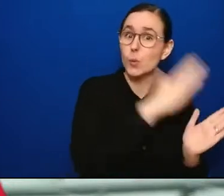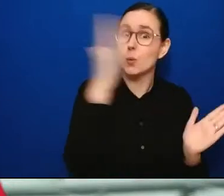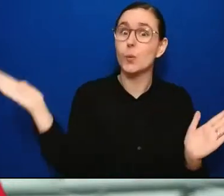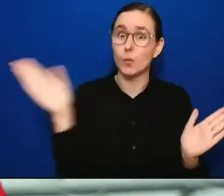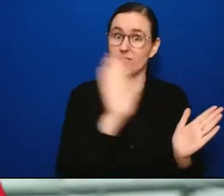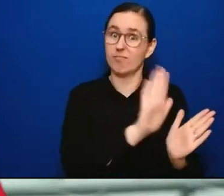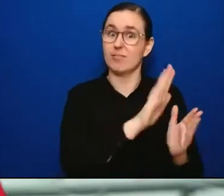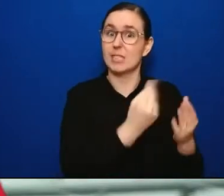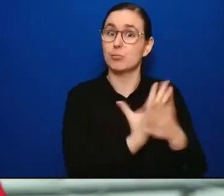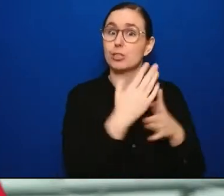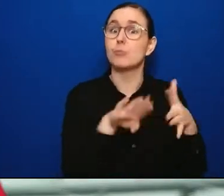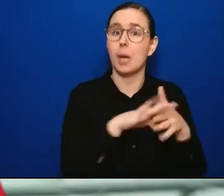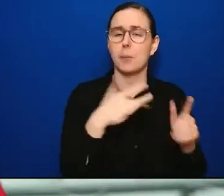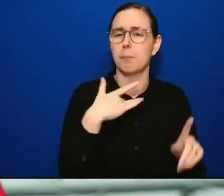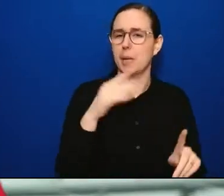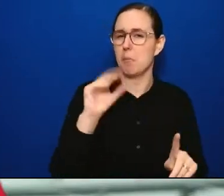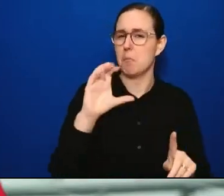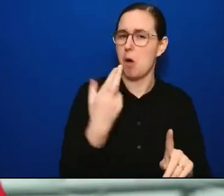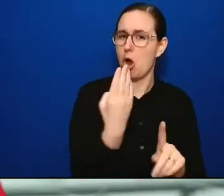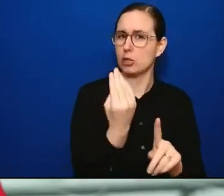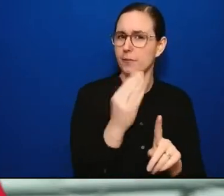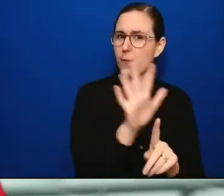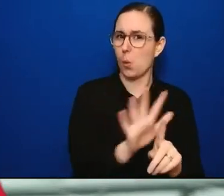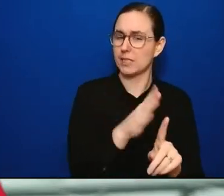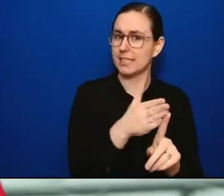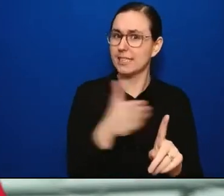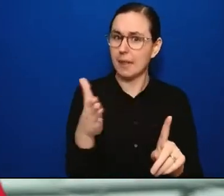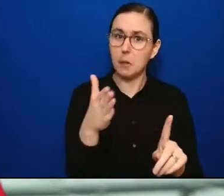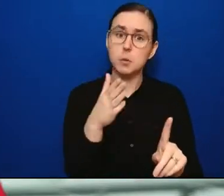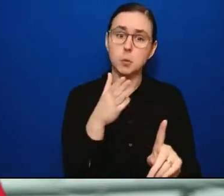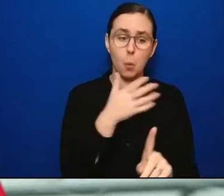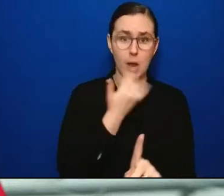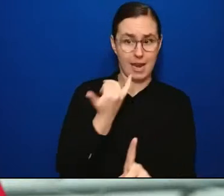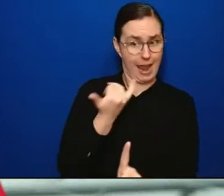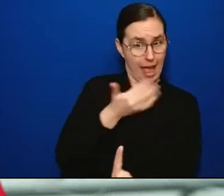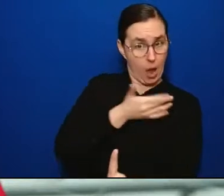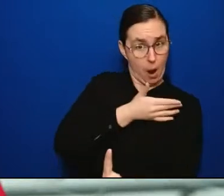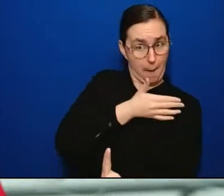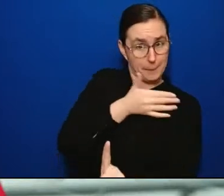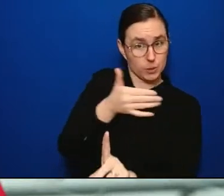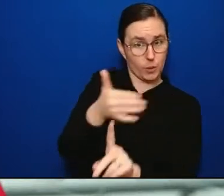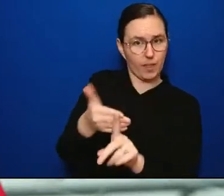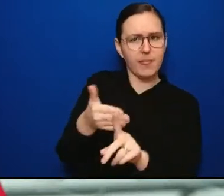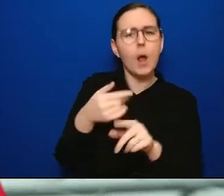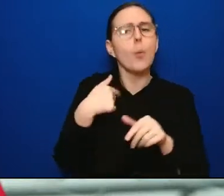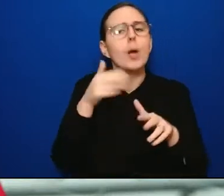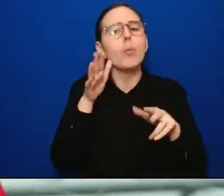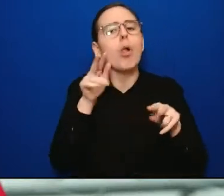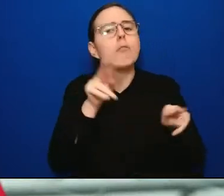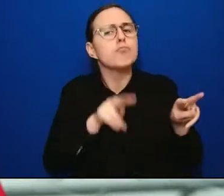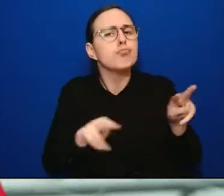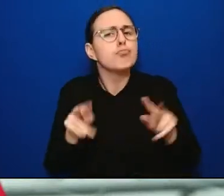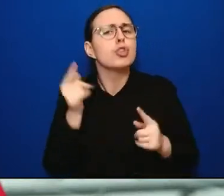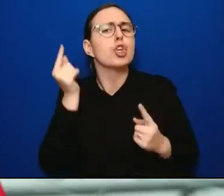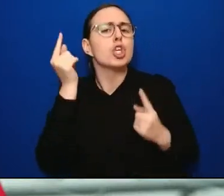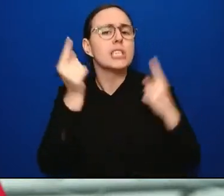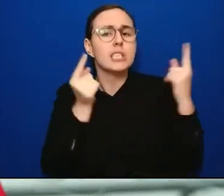across the country were quite aligned on having some basic things in place. Different provinces and territories have